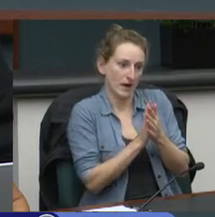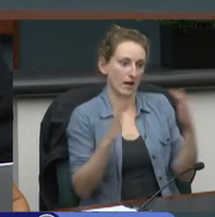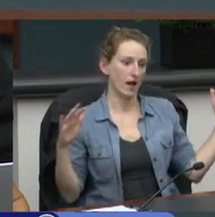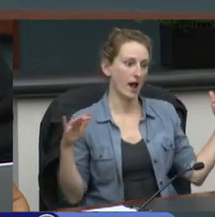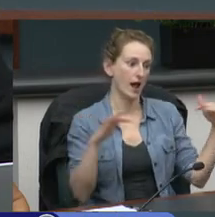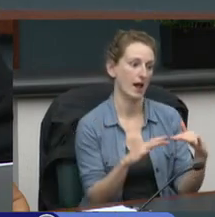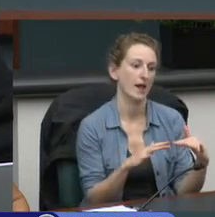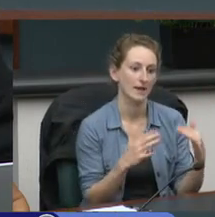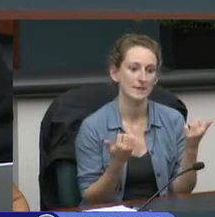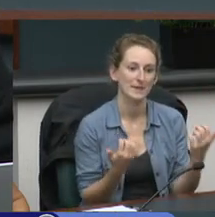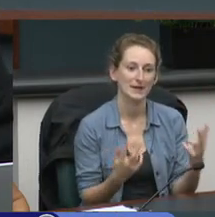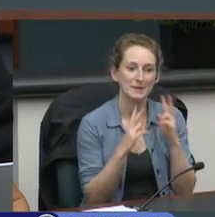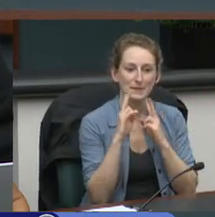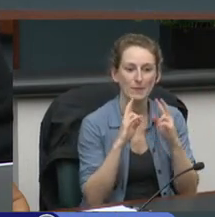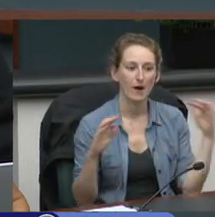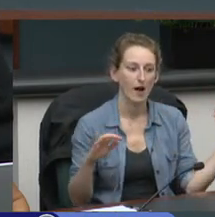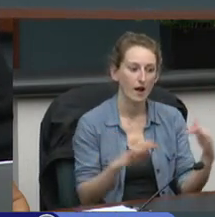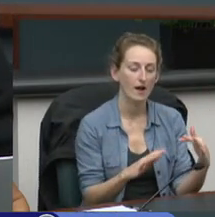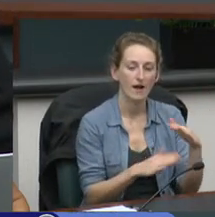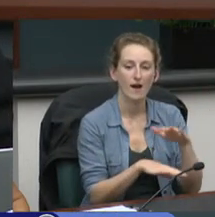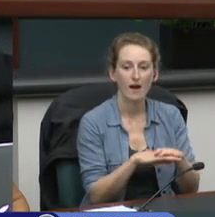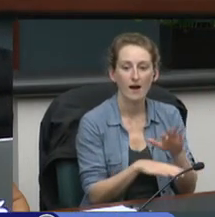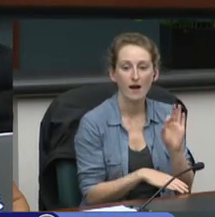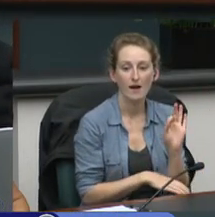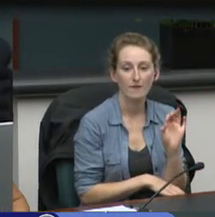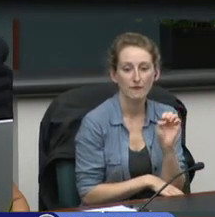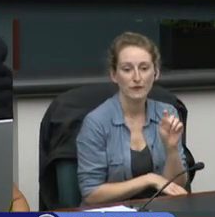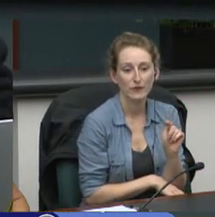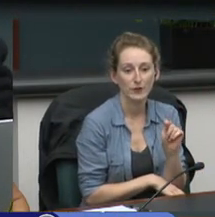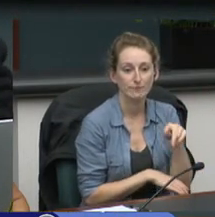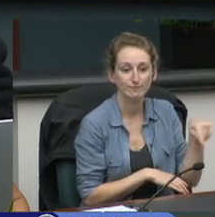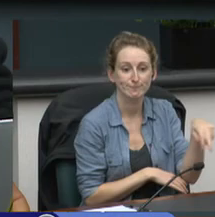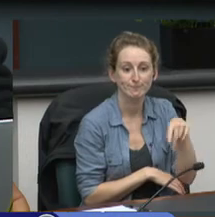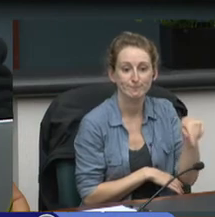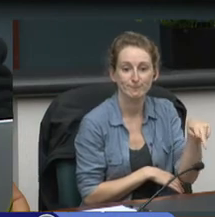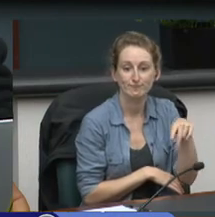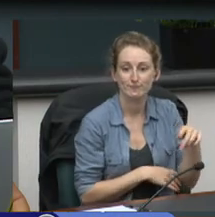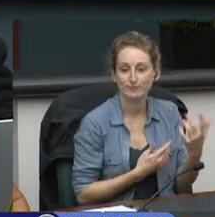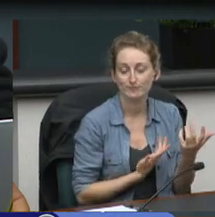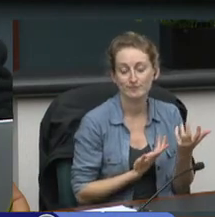foot that's why one of the big focuses that I have is parking and I have for a